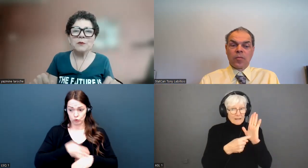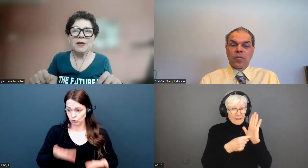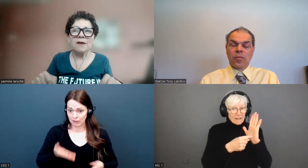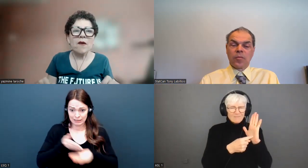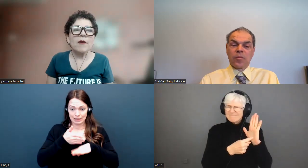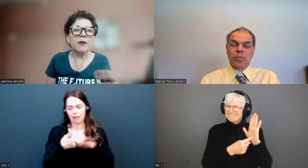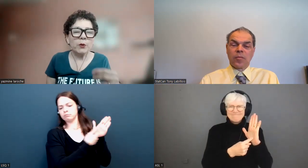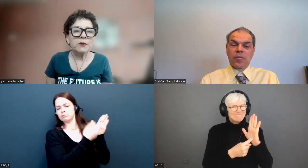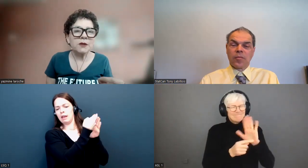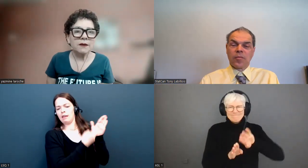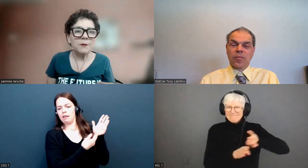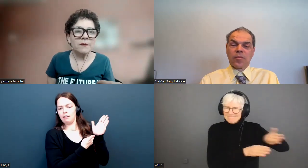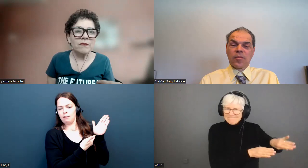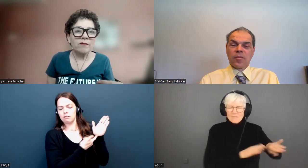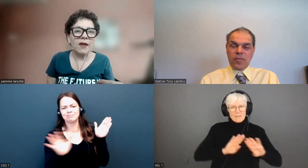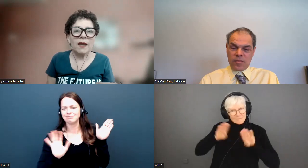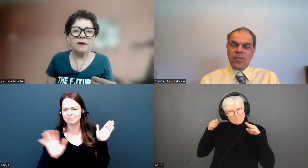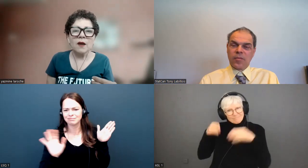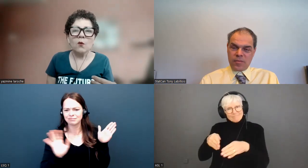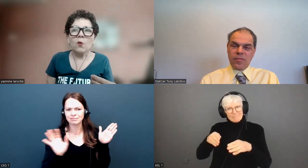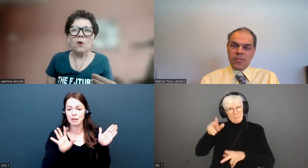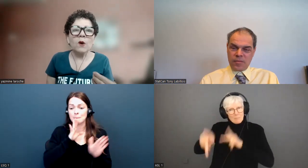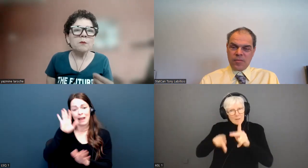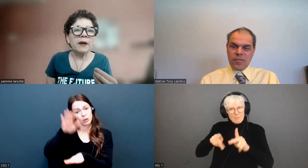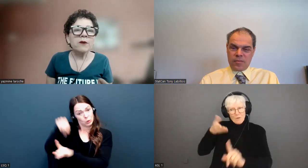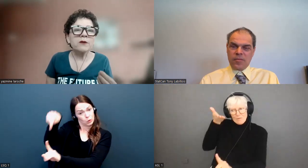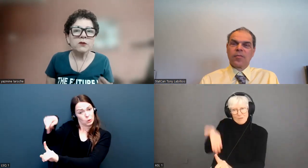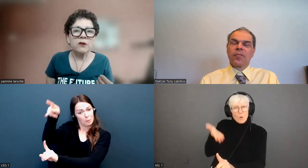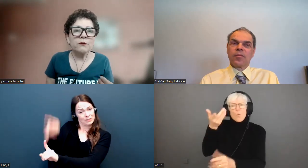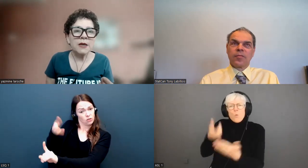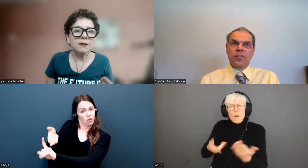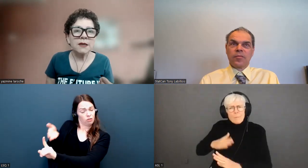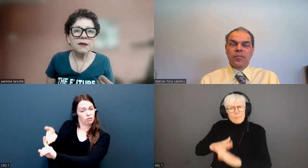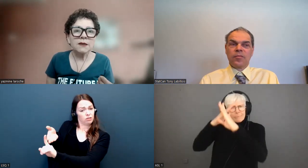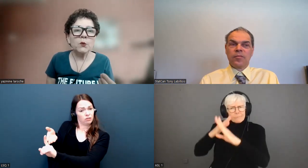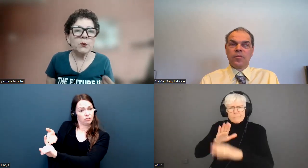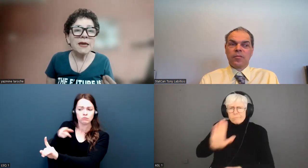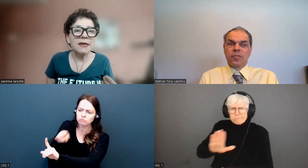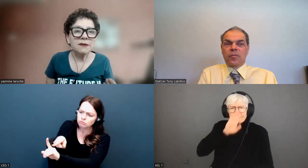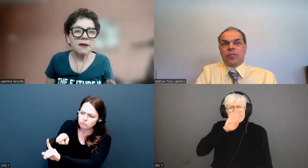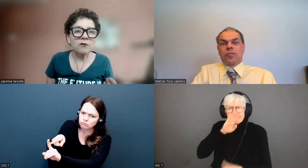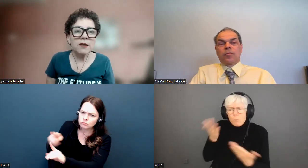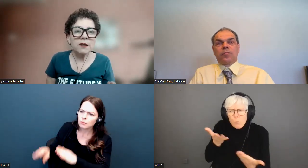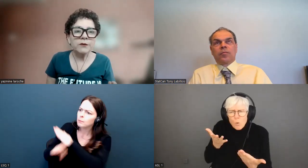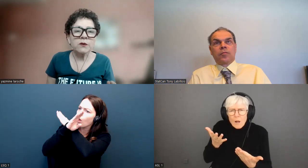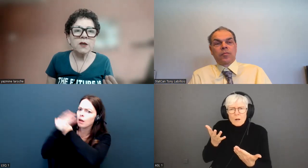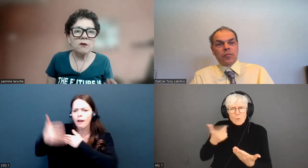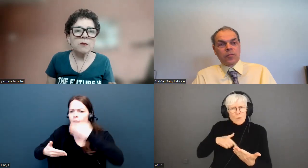be the person and what barriers are you facing that we need to get rid of so that you can